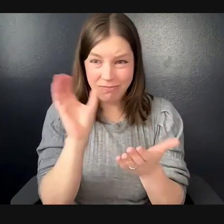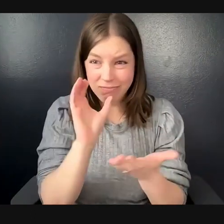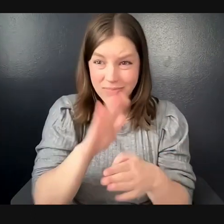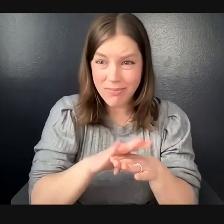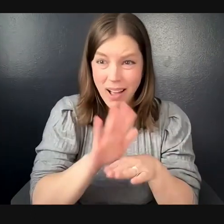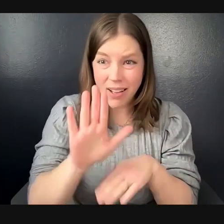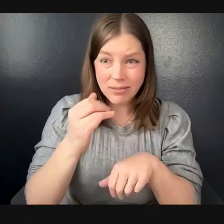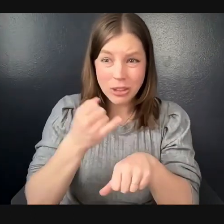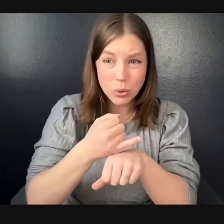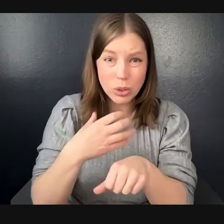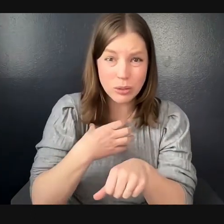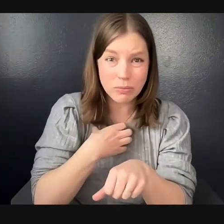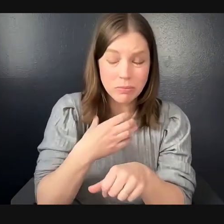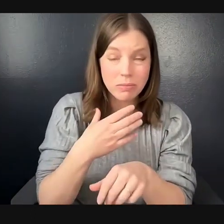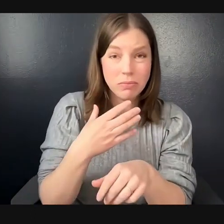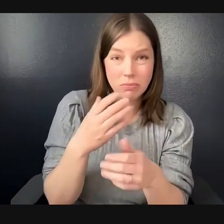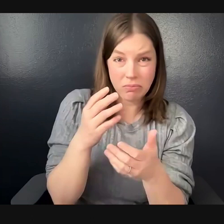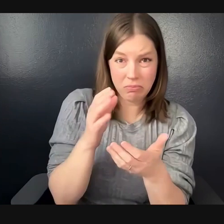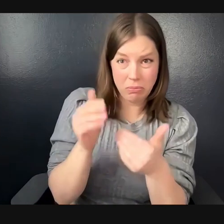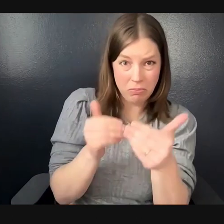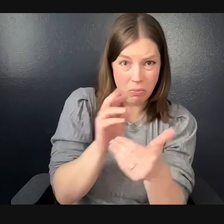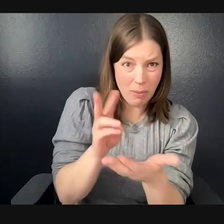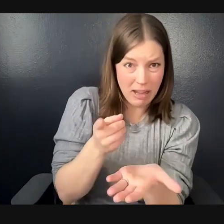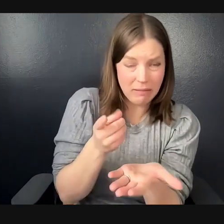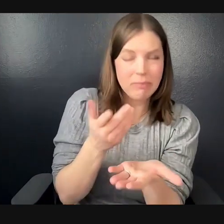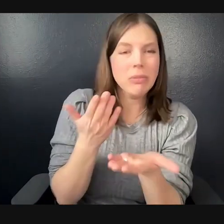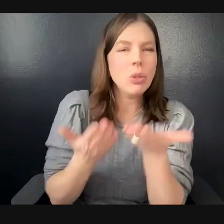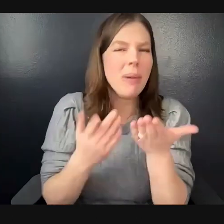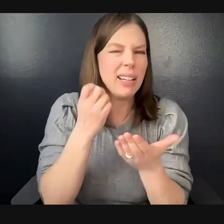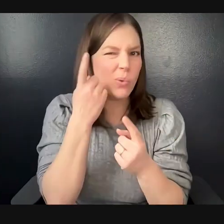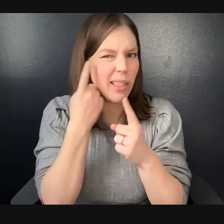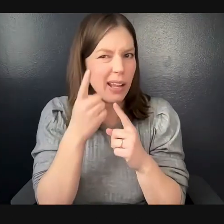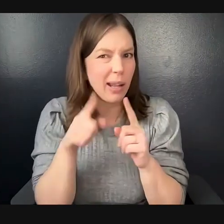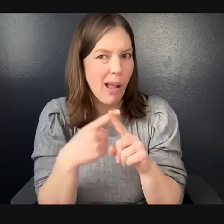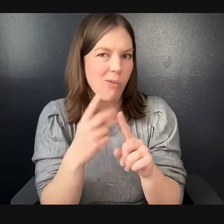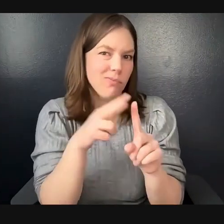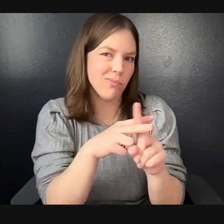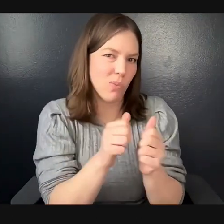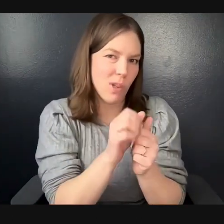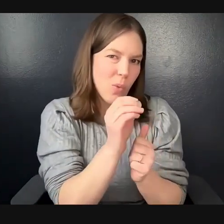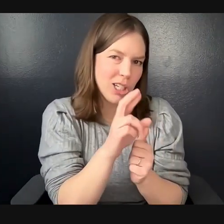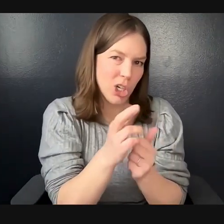that you can find at your school, you may want to consider going directly to the Office of Civil Rights.